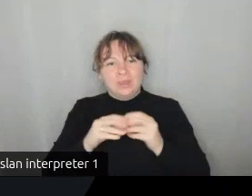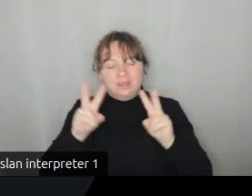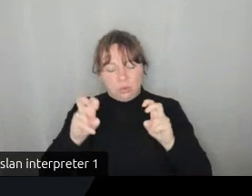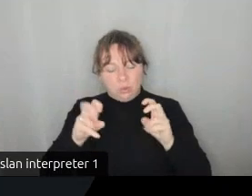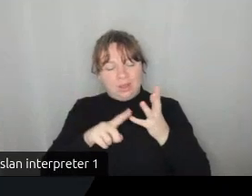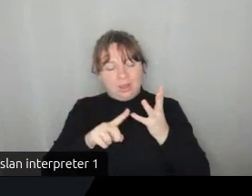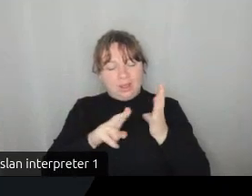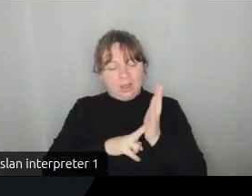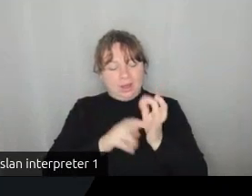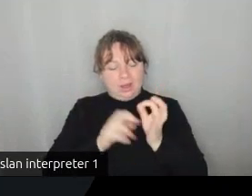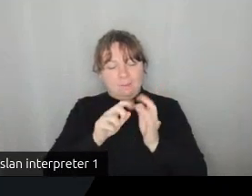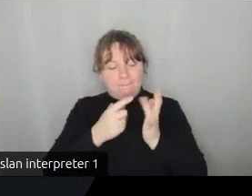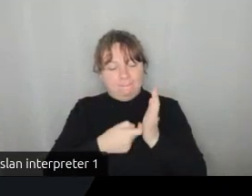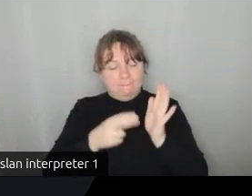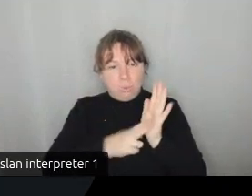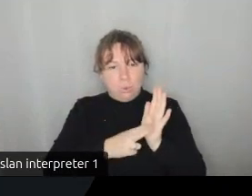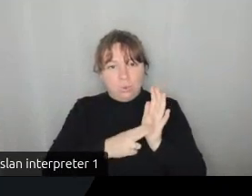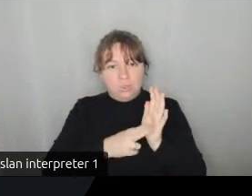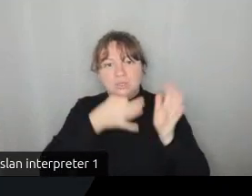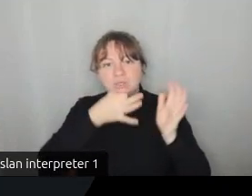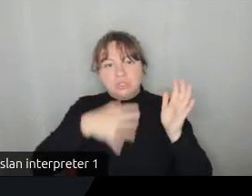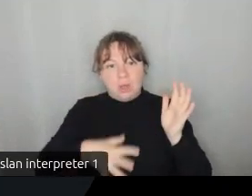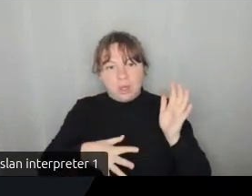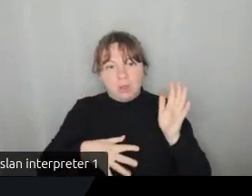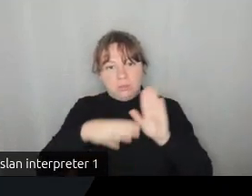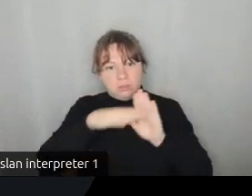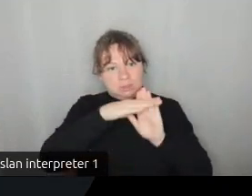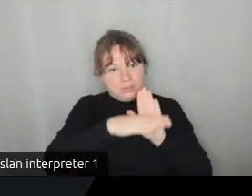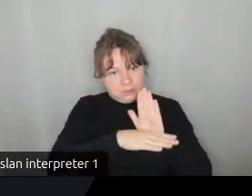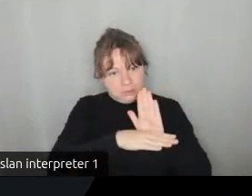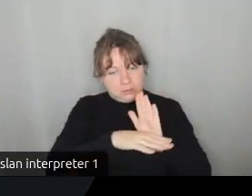again it's a trigger warning but this is a matter that I had quite recently as well and